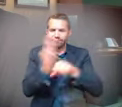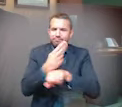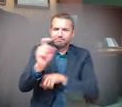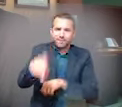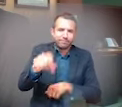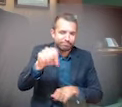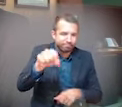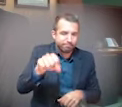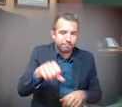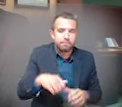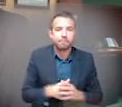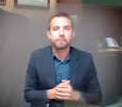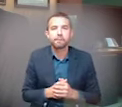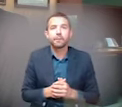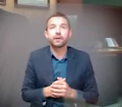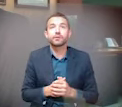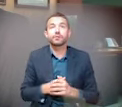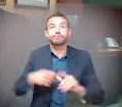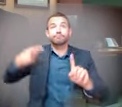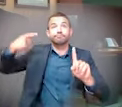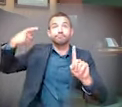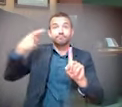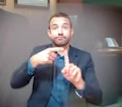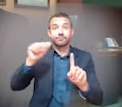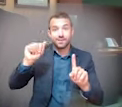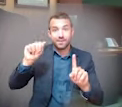But onto an explanation about the ADA.